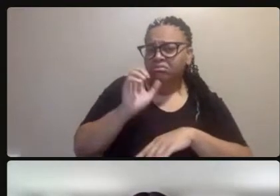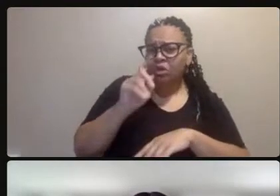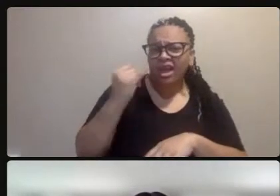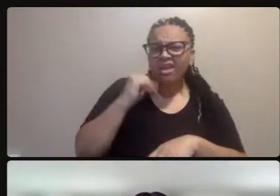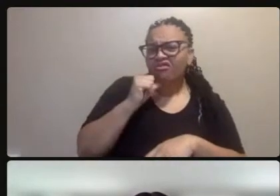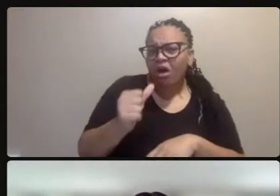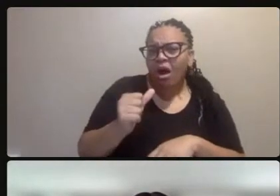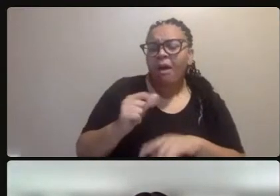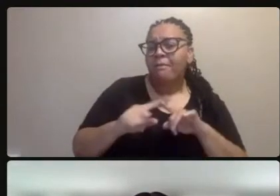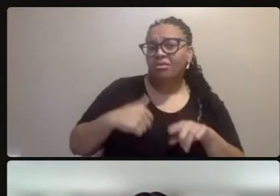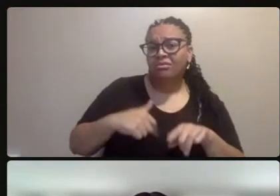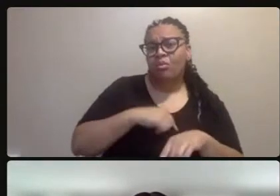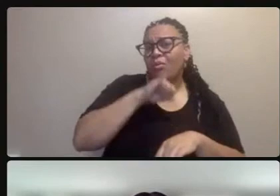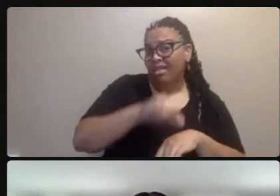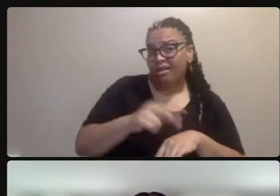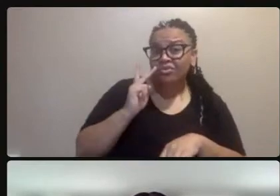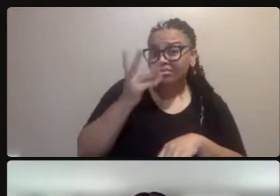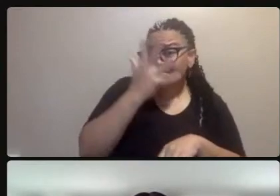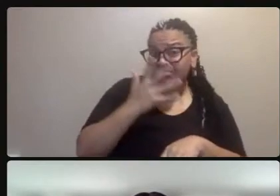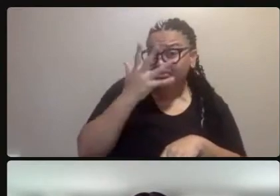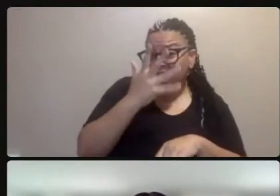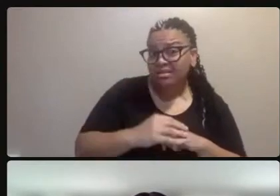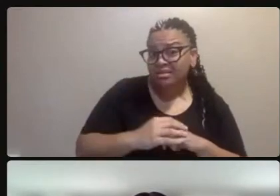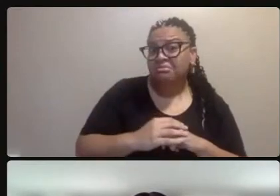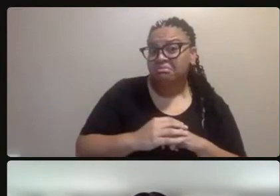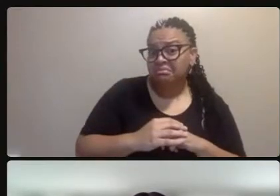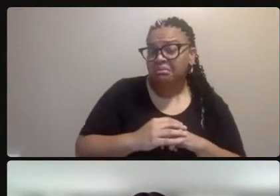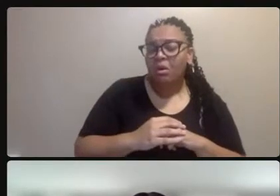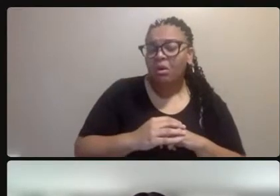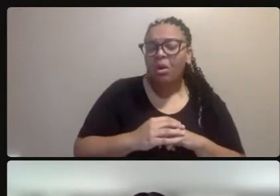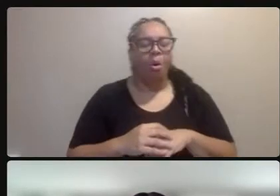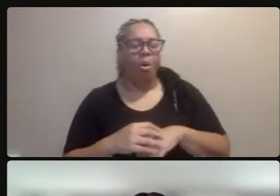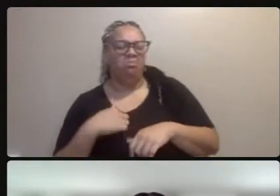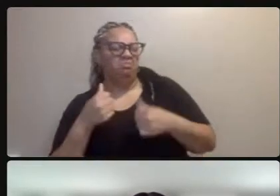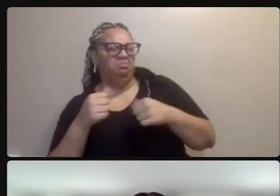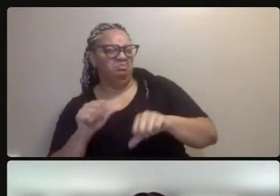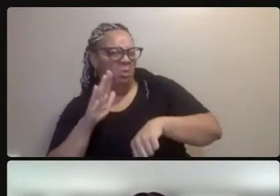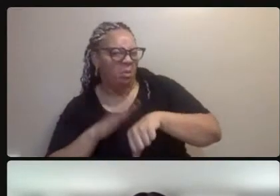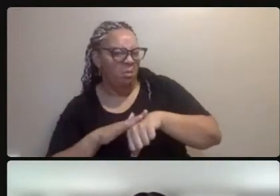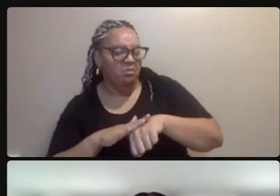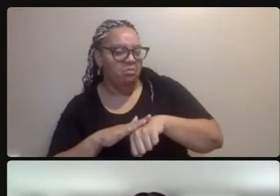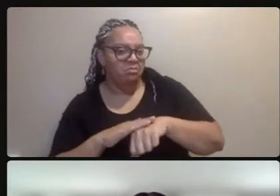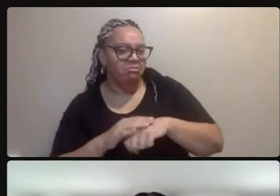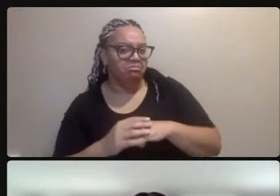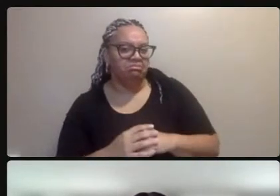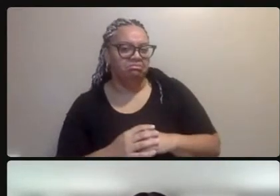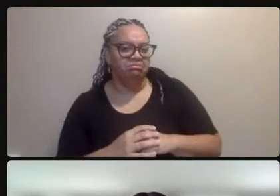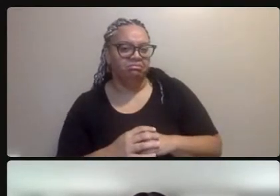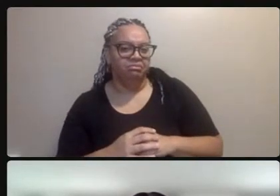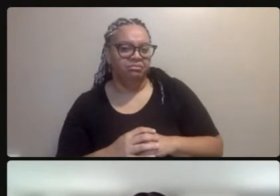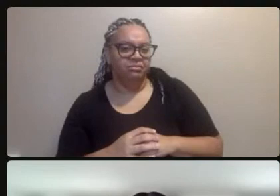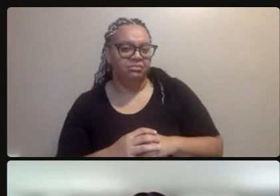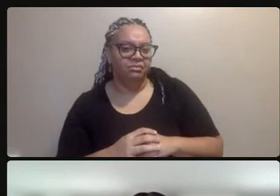GOOD. GREAT. ARE YOU ABLE TO TURN YOUR CAMERA ON?